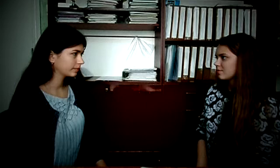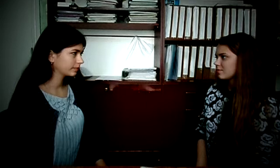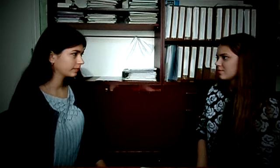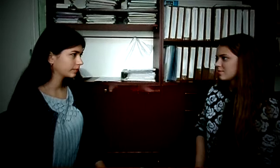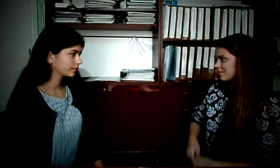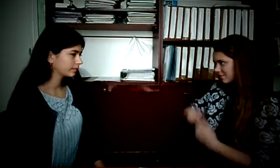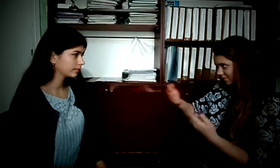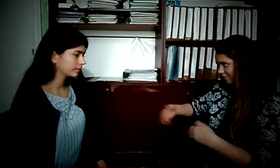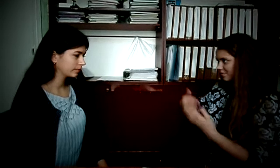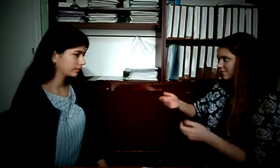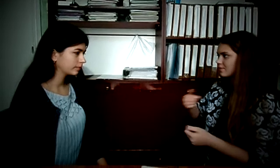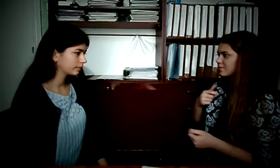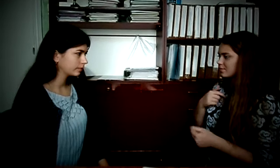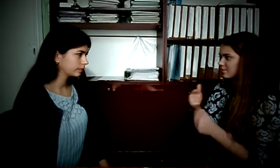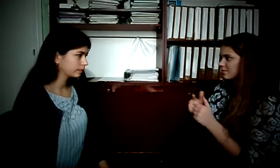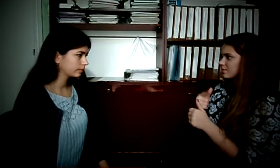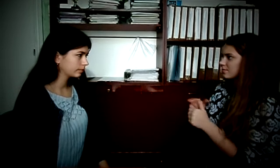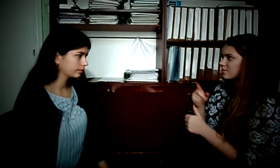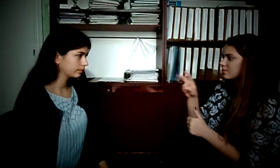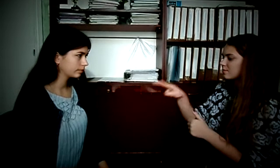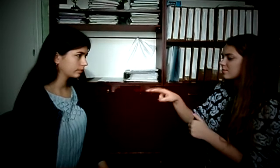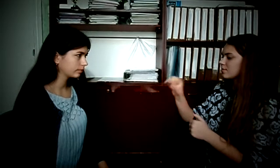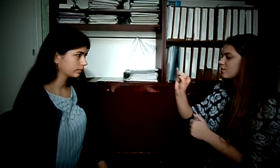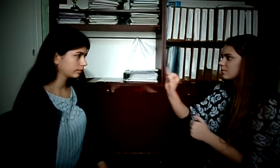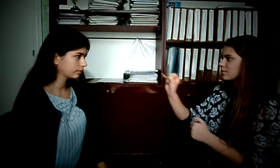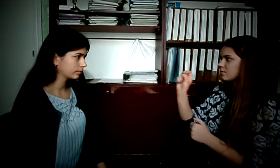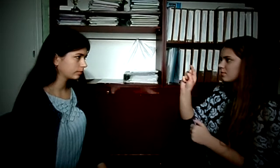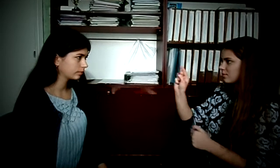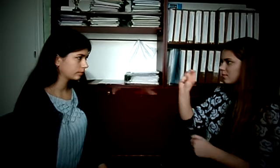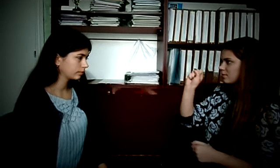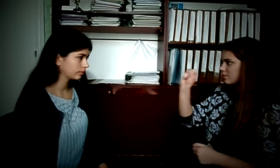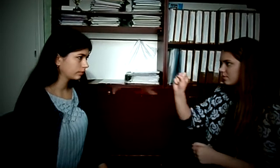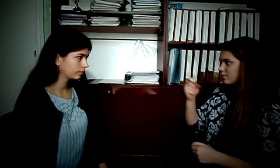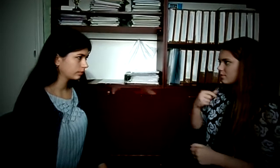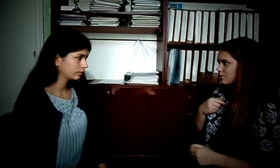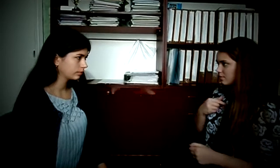Hello.My name is Liuba.